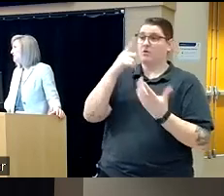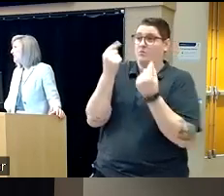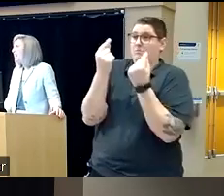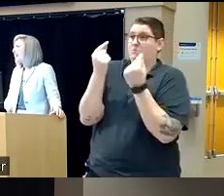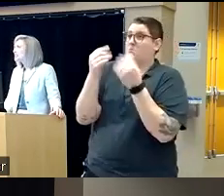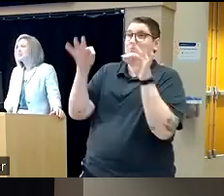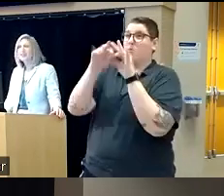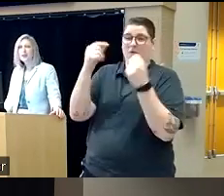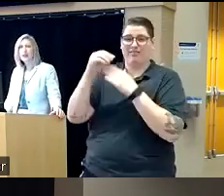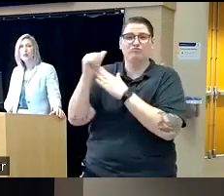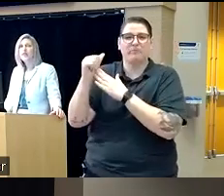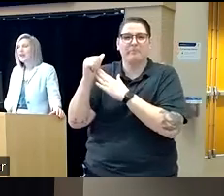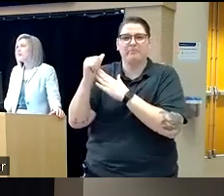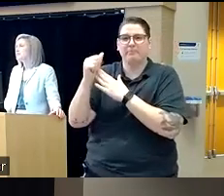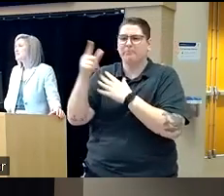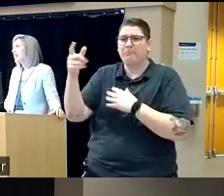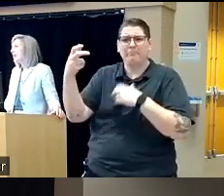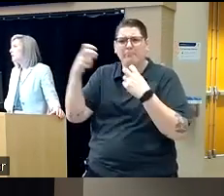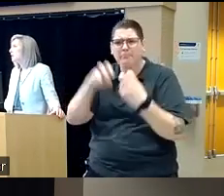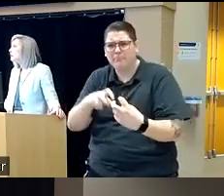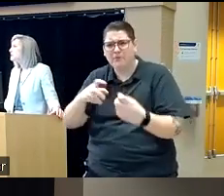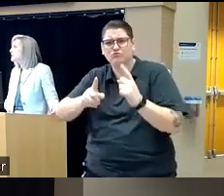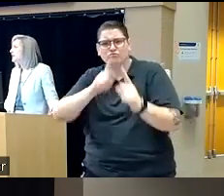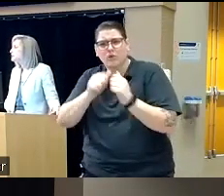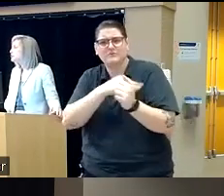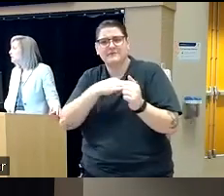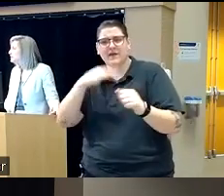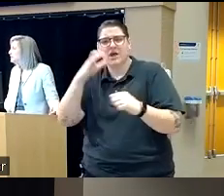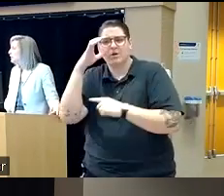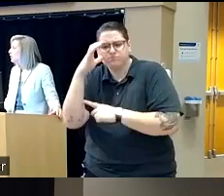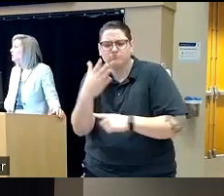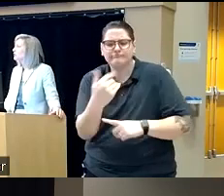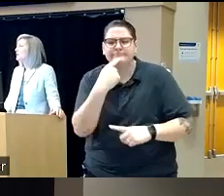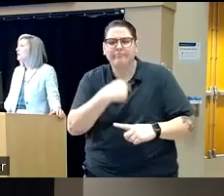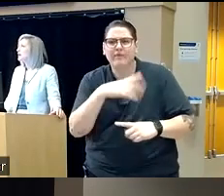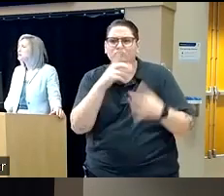staff actually hearing what they have to say about the struggles that they're going through when it